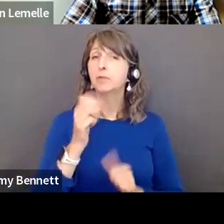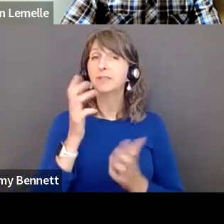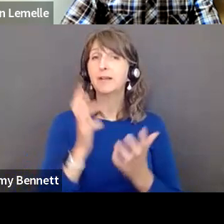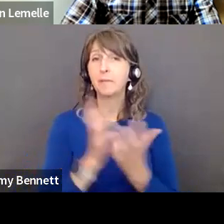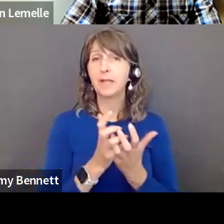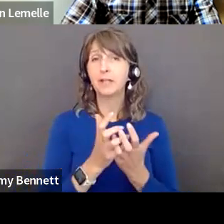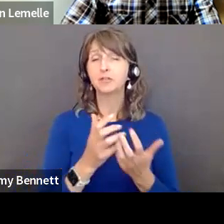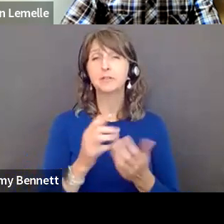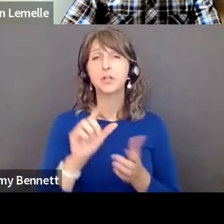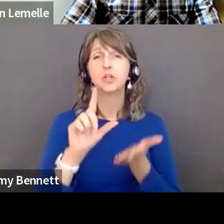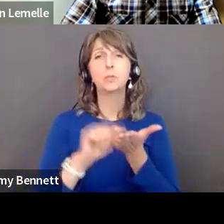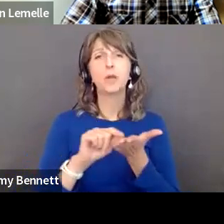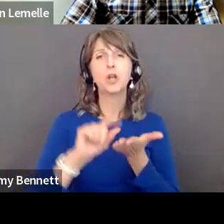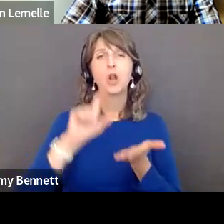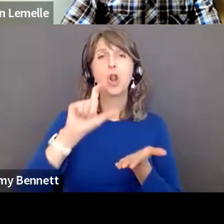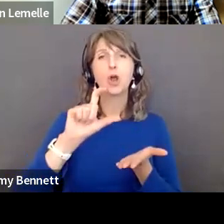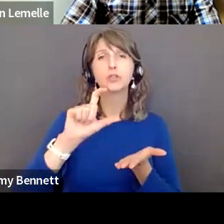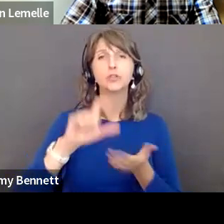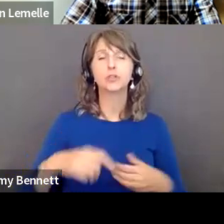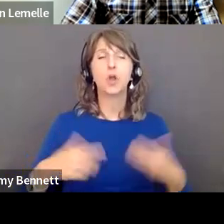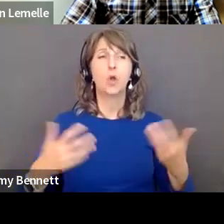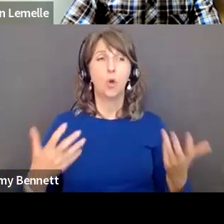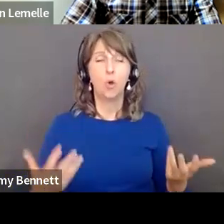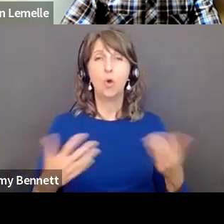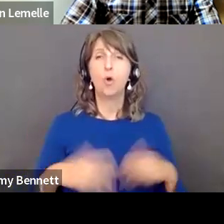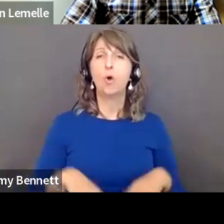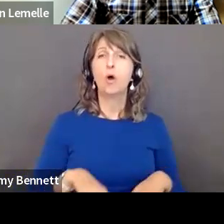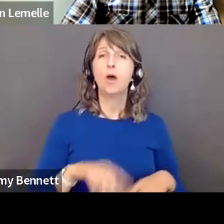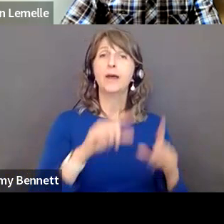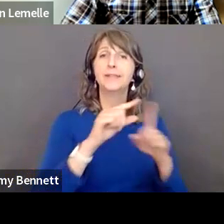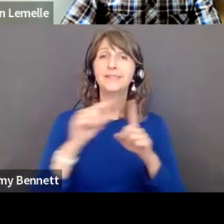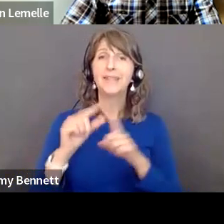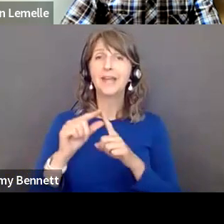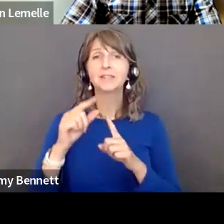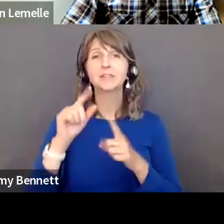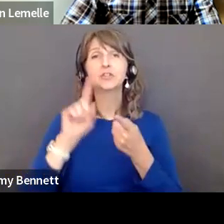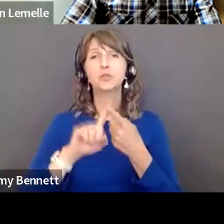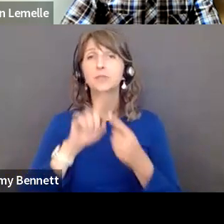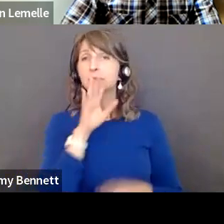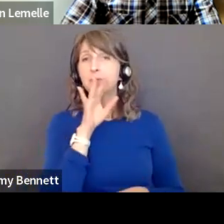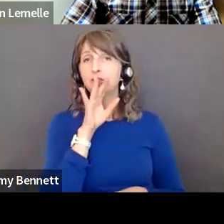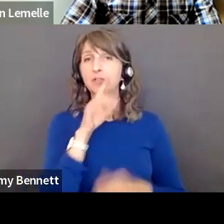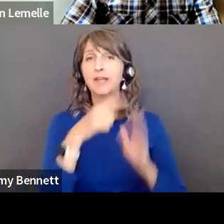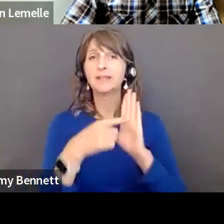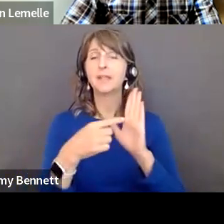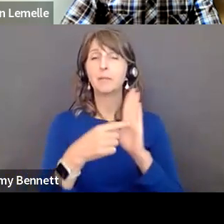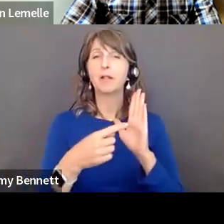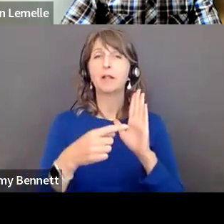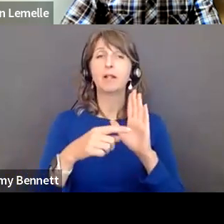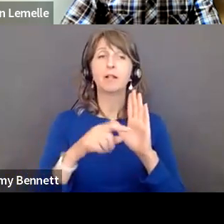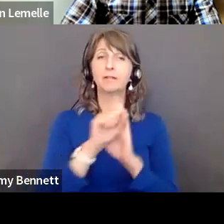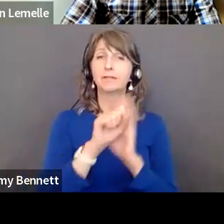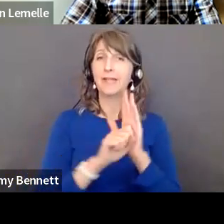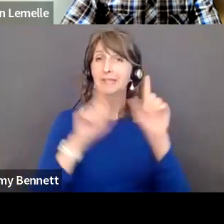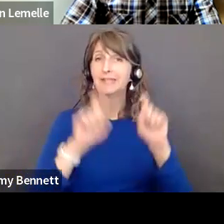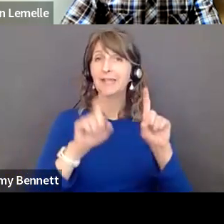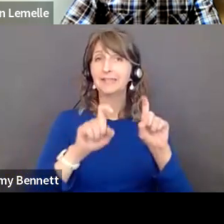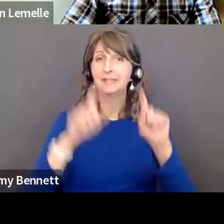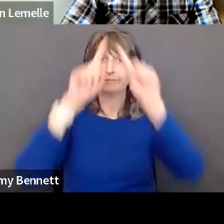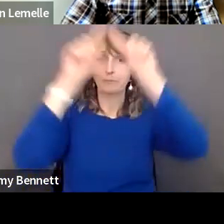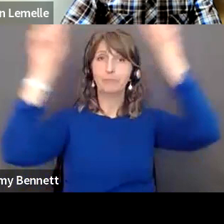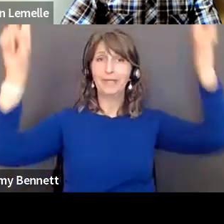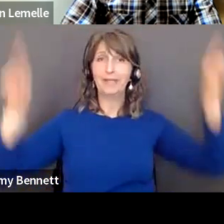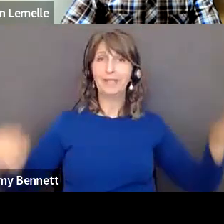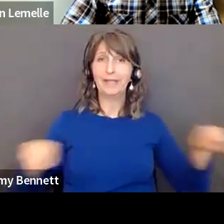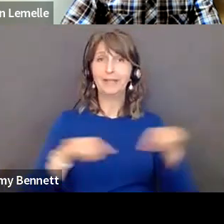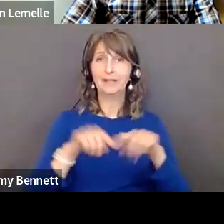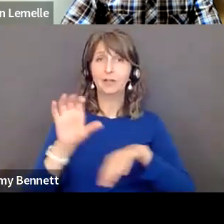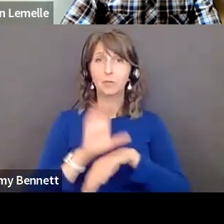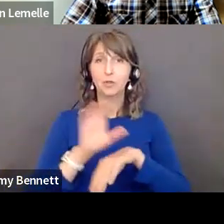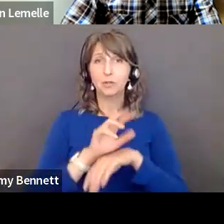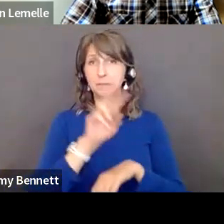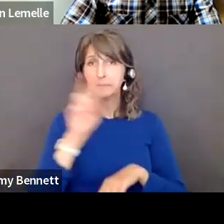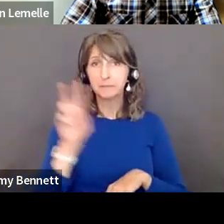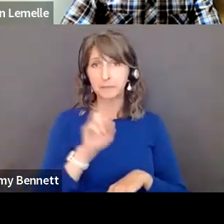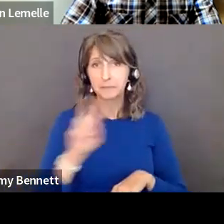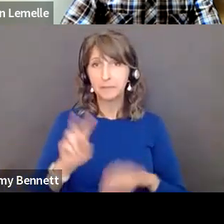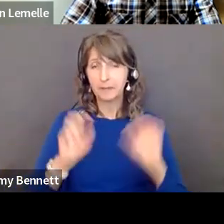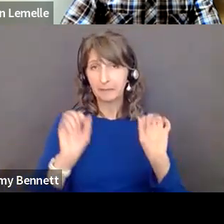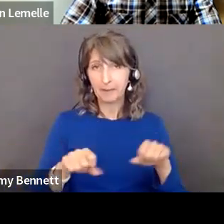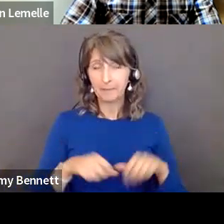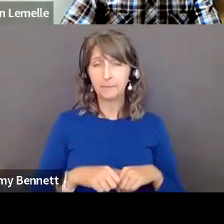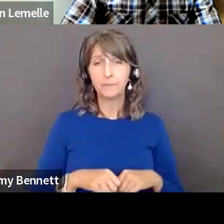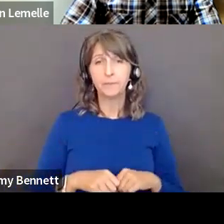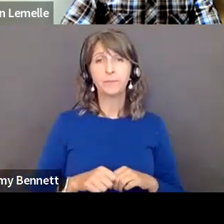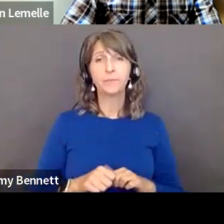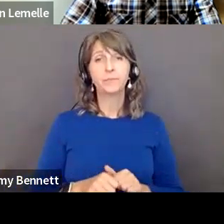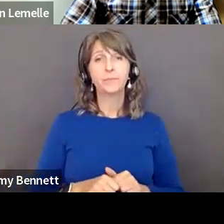Text to speech whenever we did state testing they would give me like a really big monitor and A lot of the time.